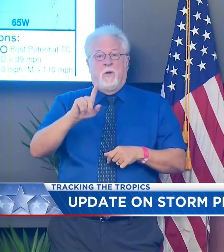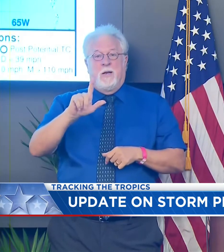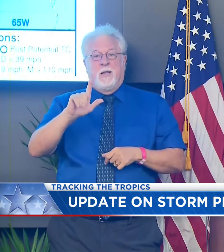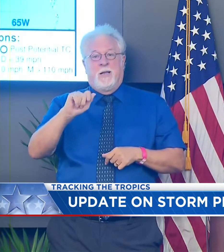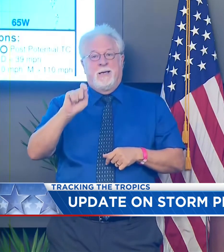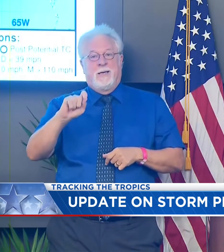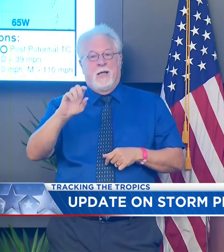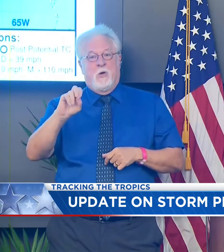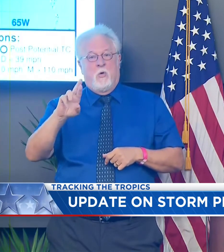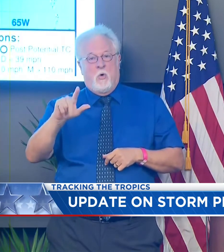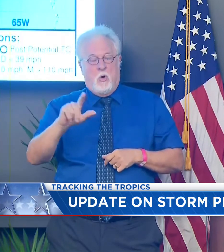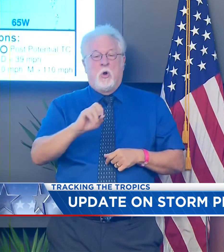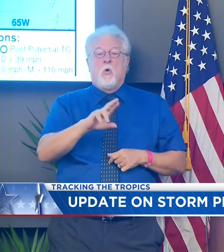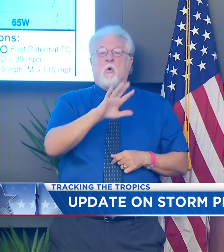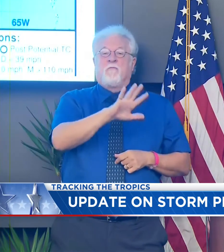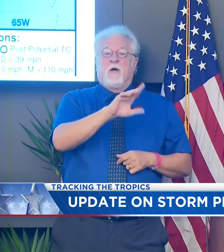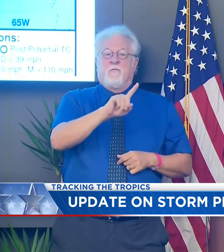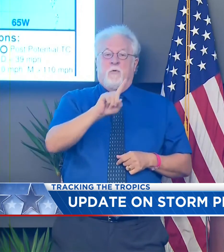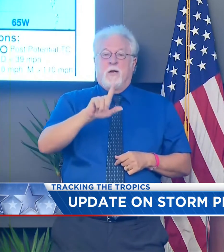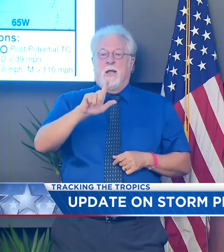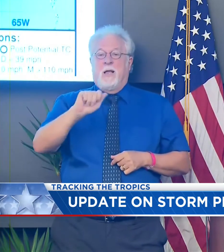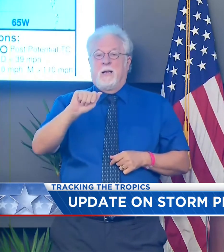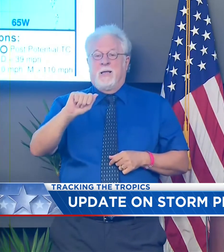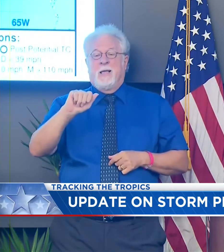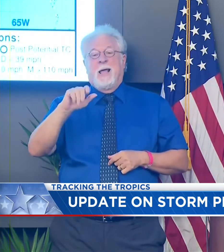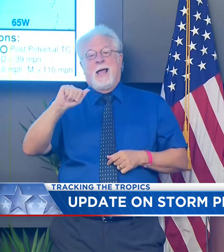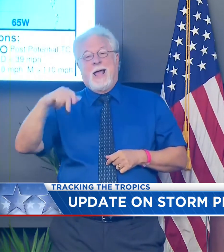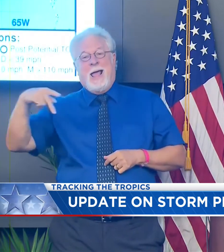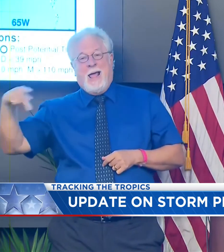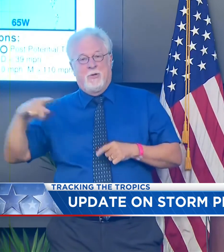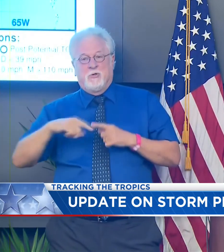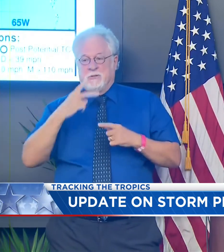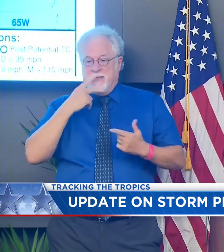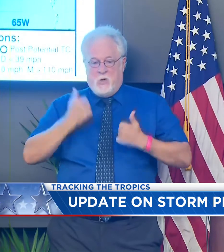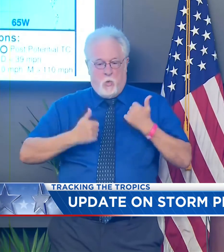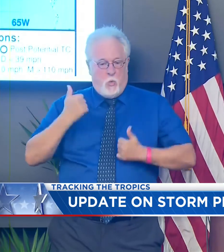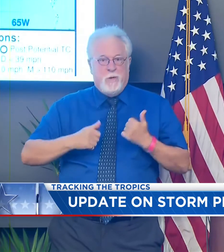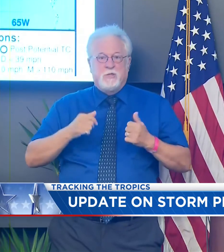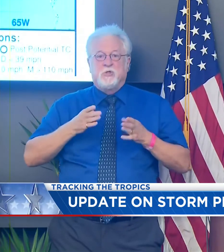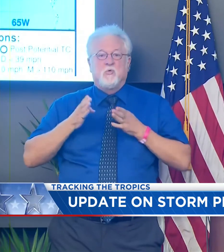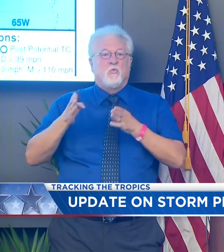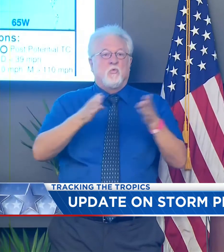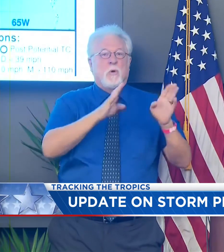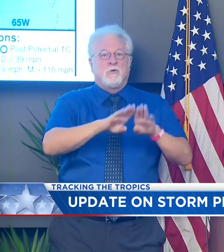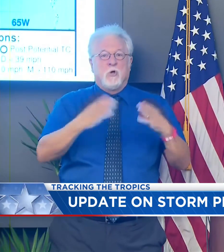COVID ENVIRONMENT. WE ARE ENCOURAGING EVERYONE TO